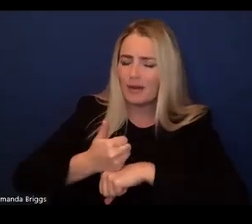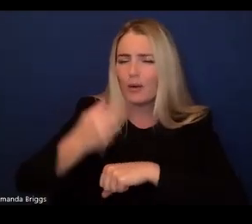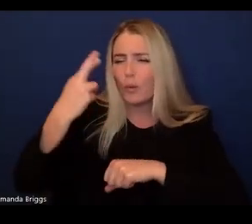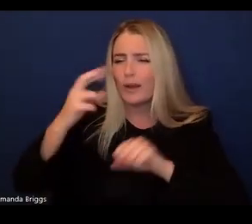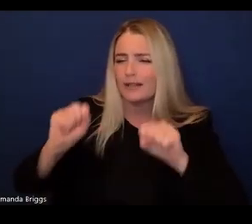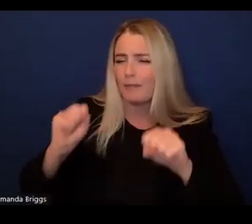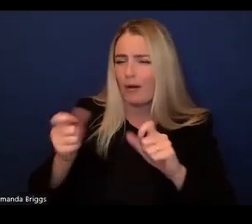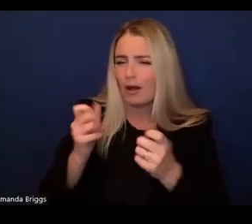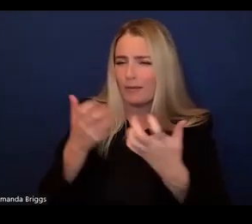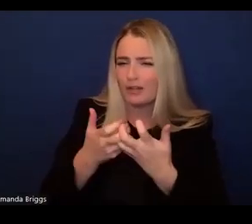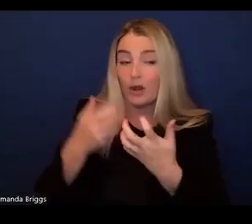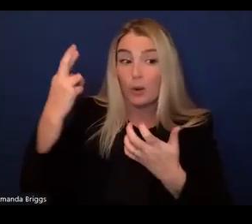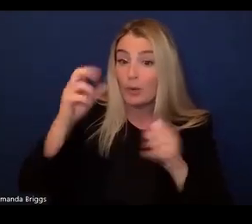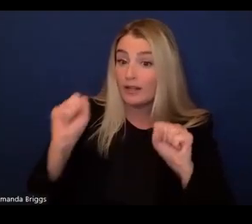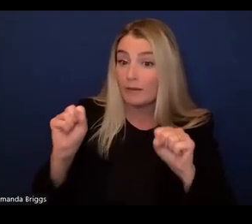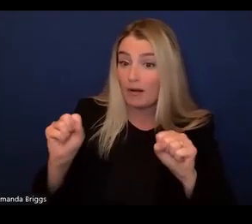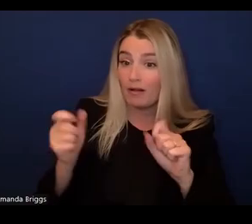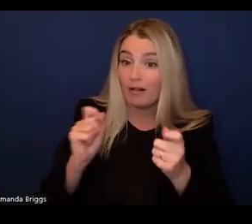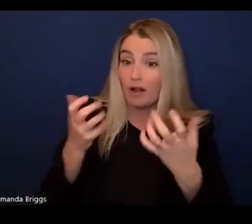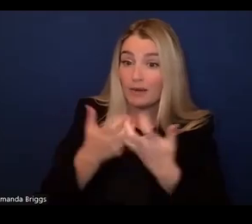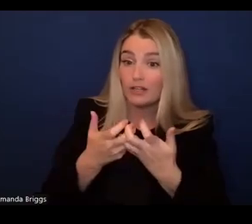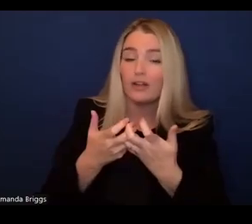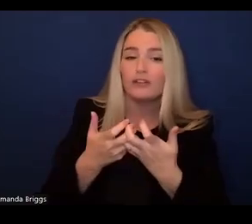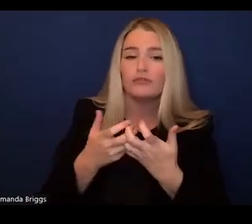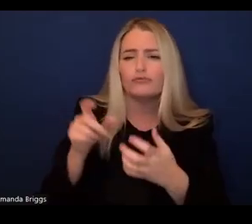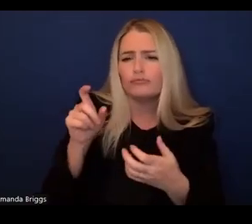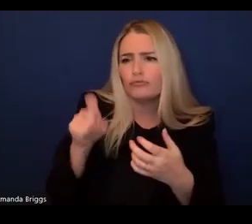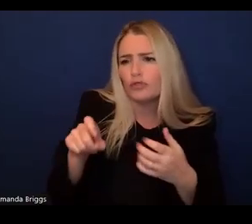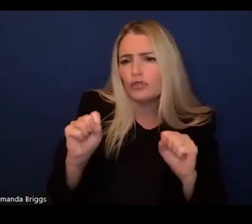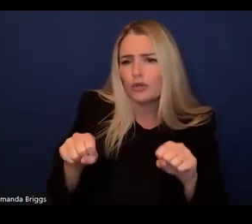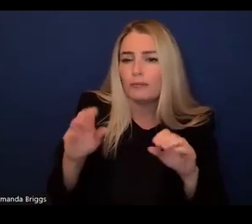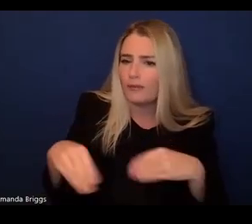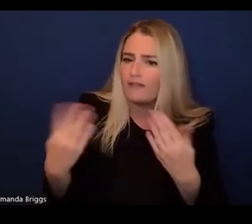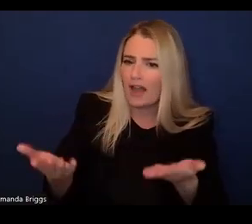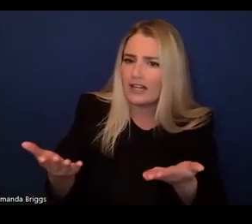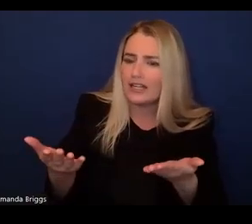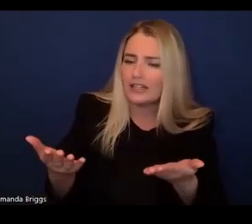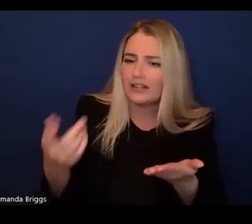And a reasonable accommodation should and could be provided to a student.